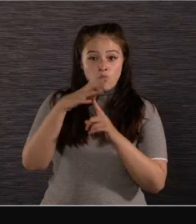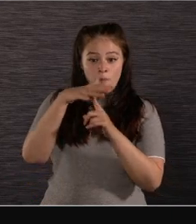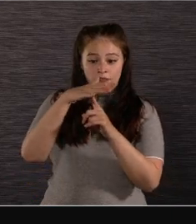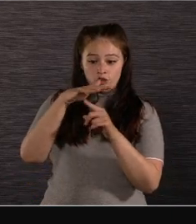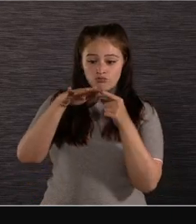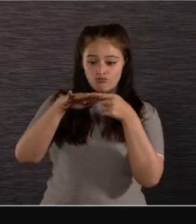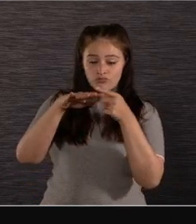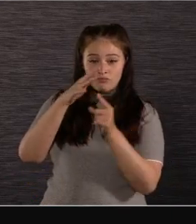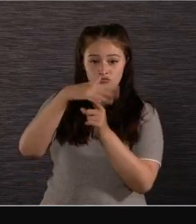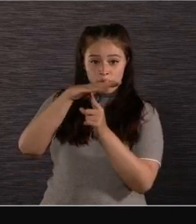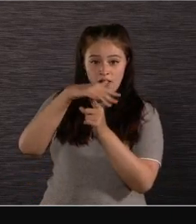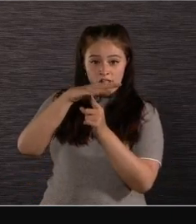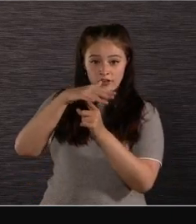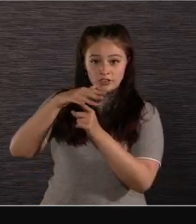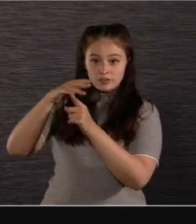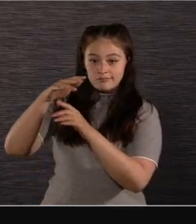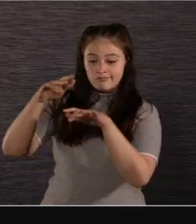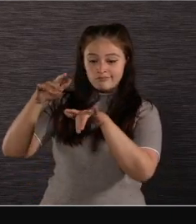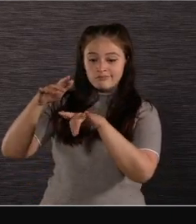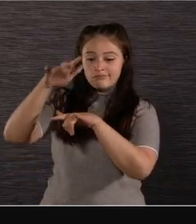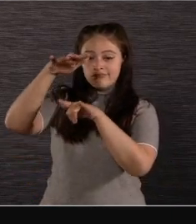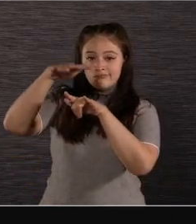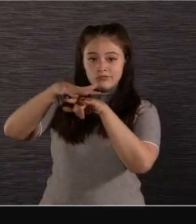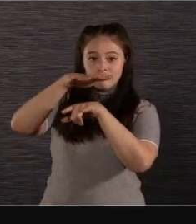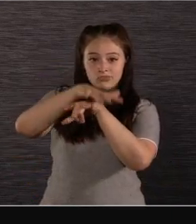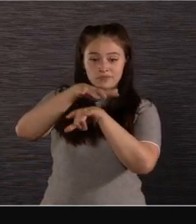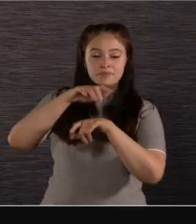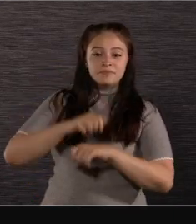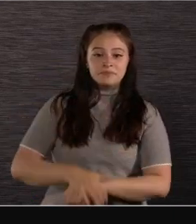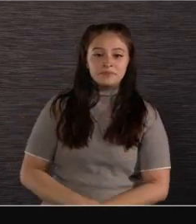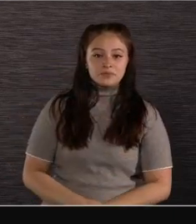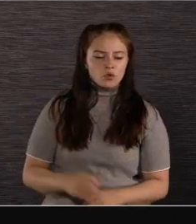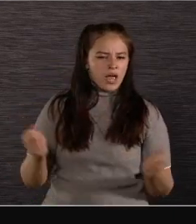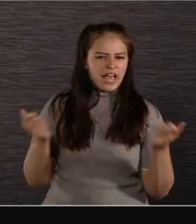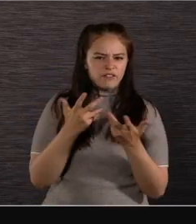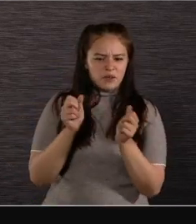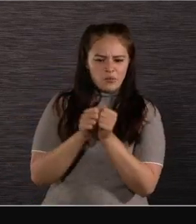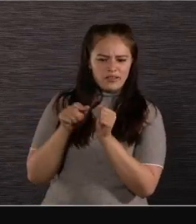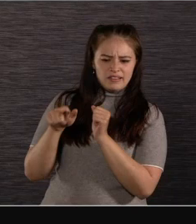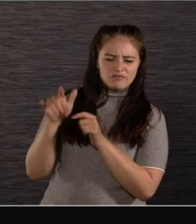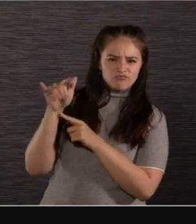Everything with this aircraft is proprietary